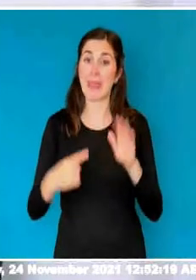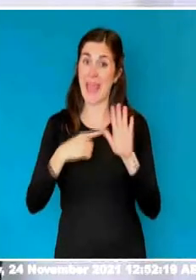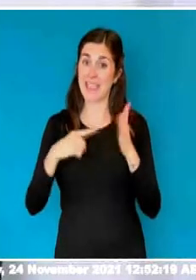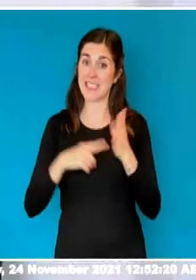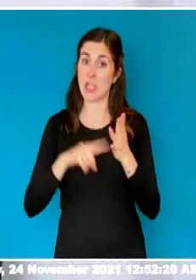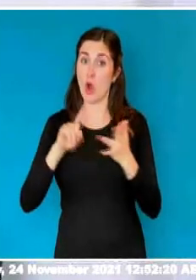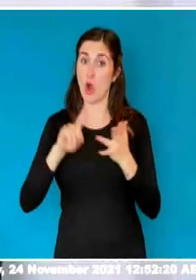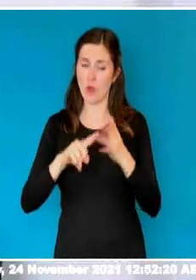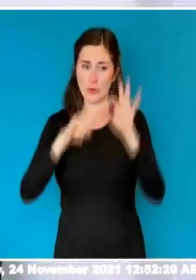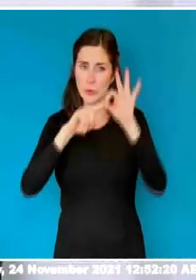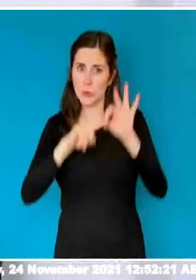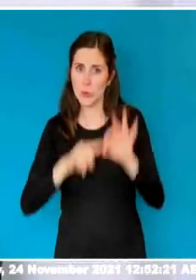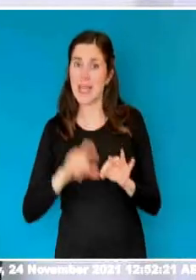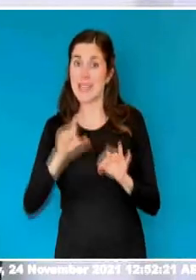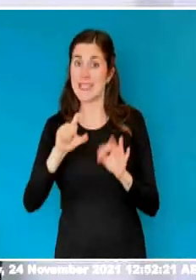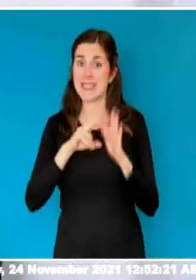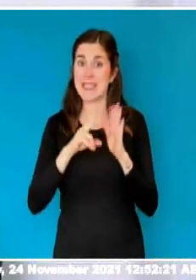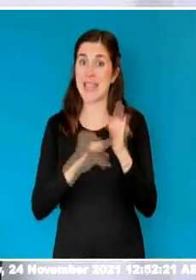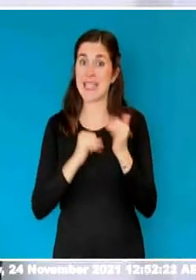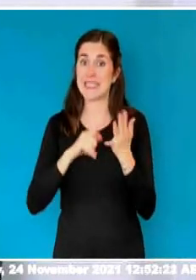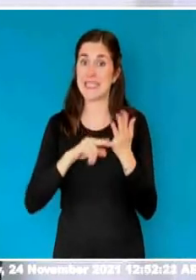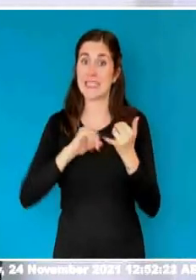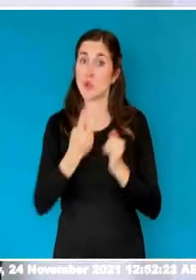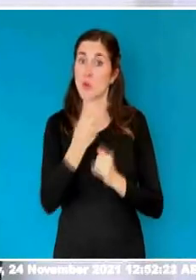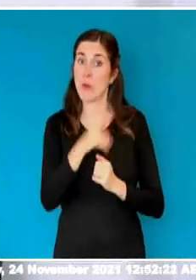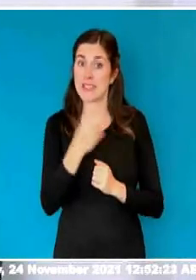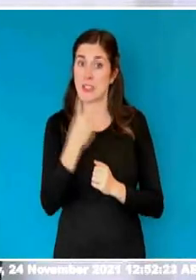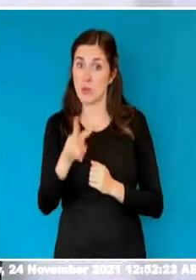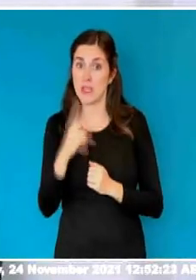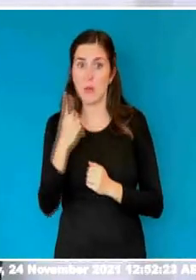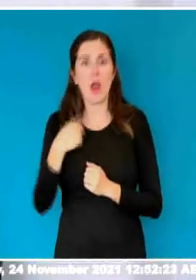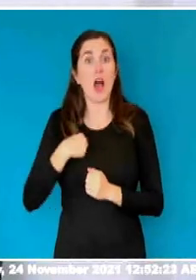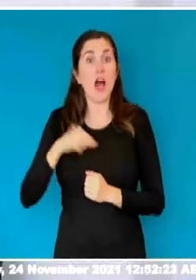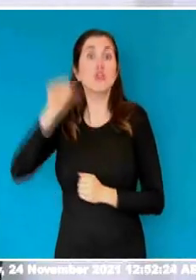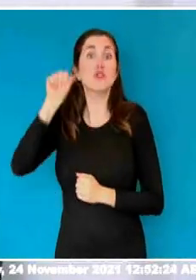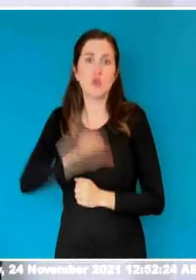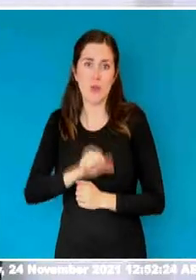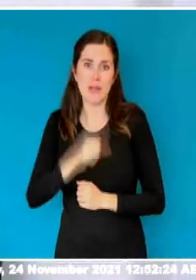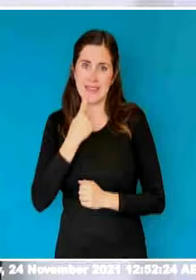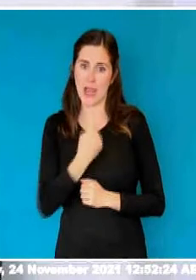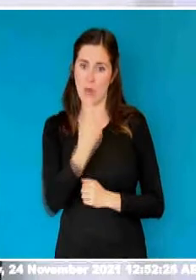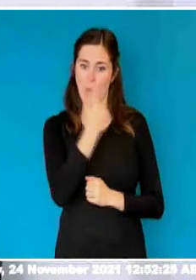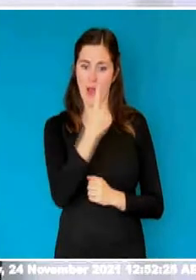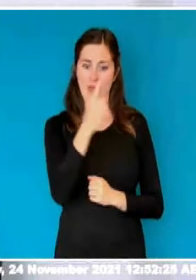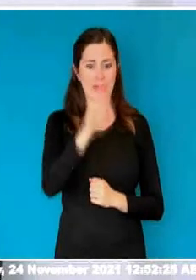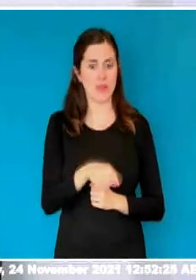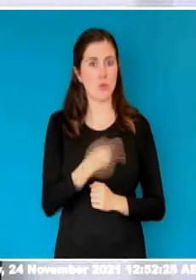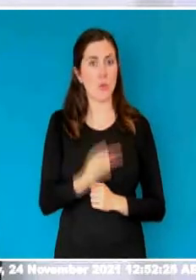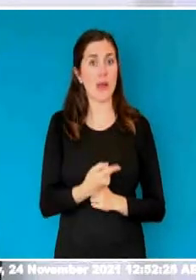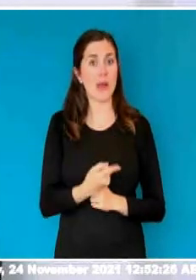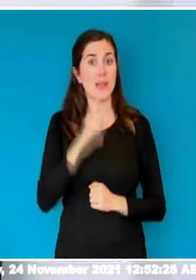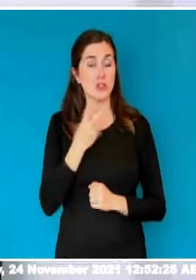2021 the correct number is 1,126.